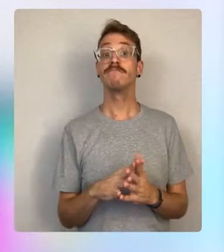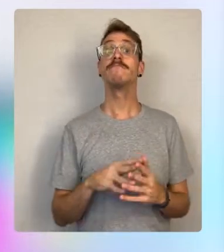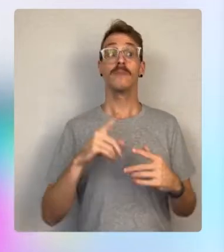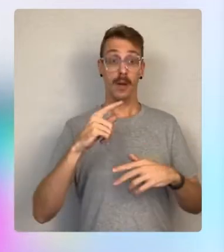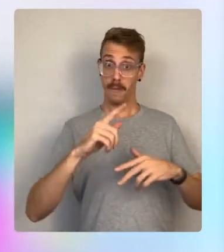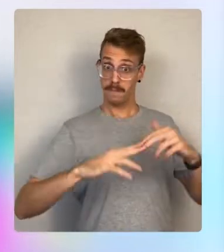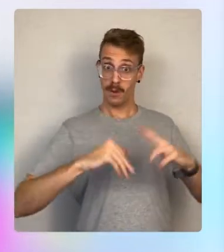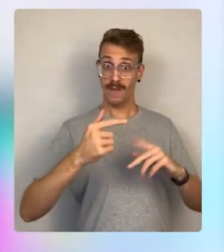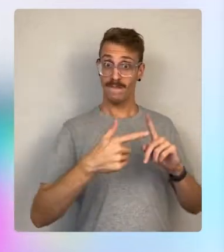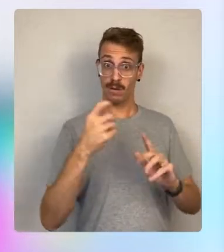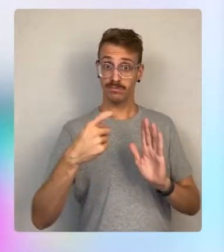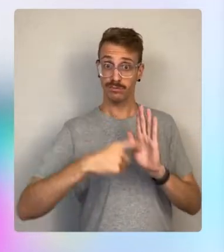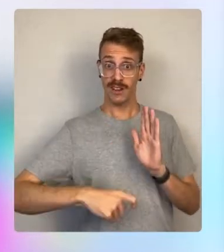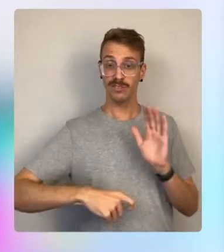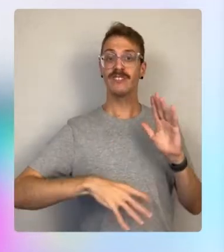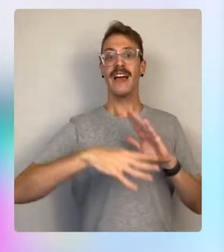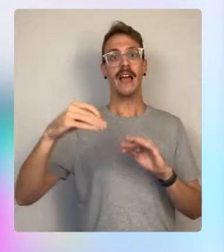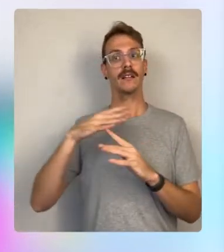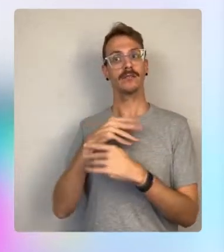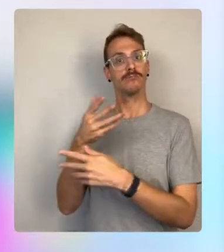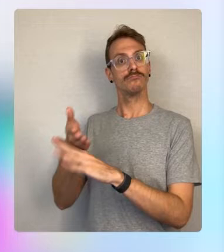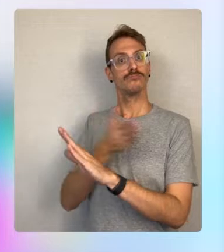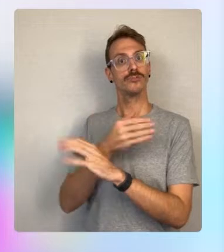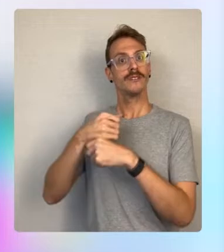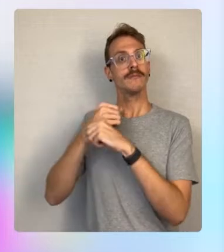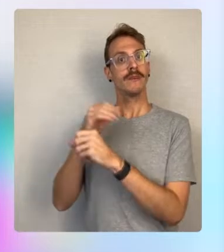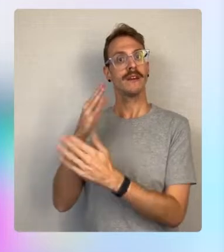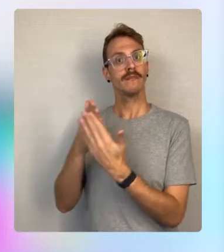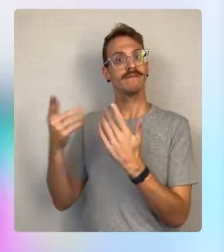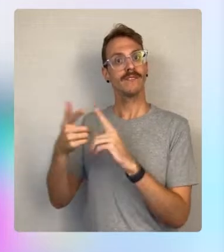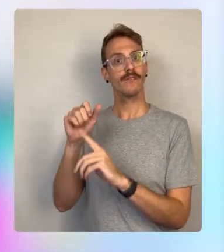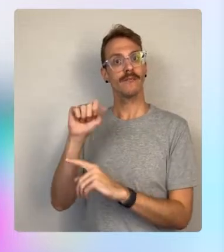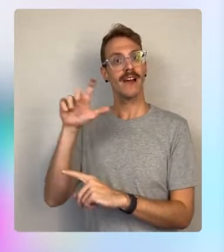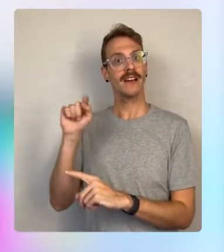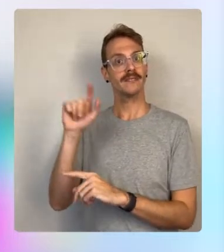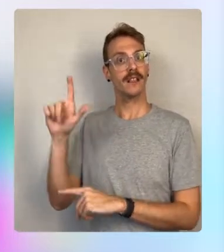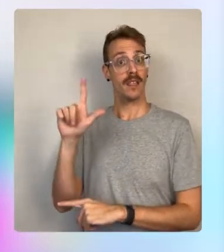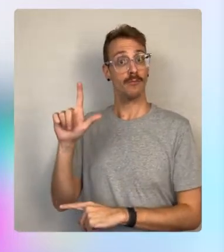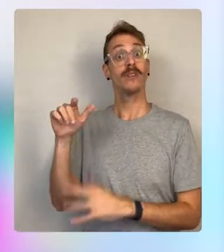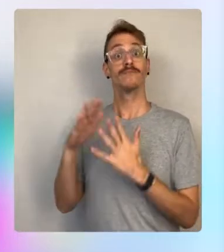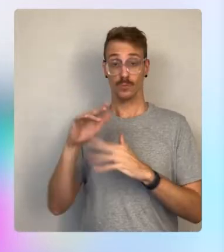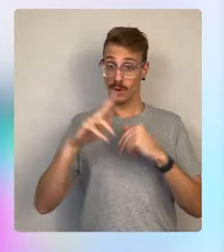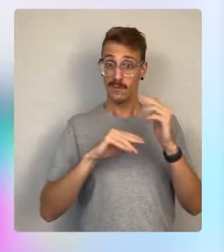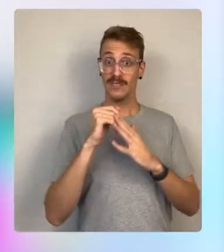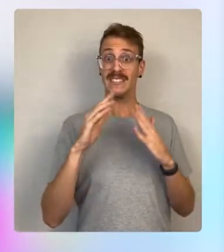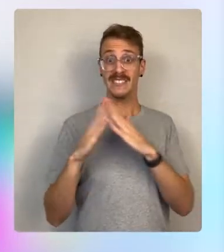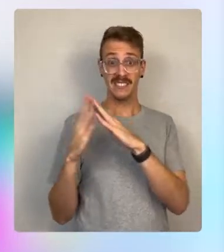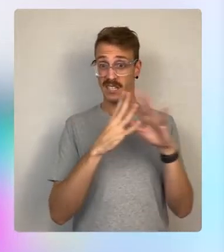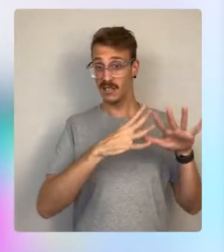I can also pull pre-made items out of the Asset Library. Since we'll be making a cityscape to play in,